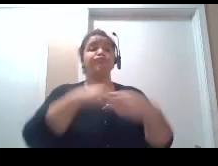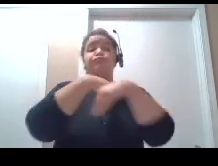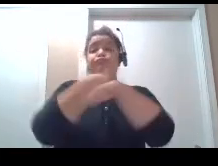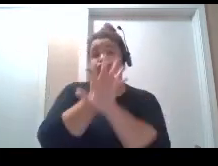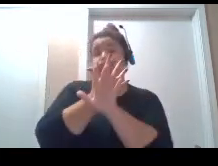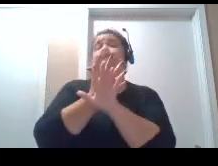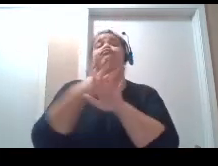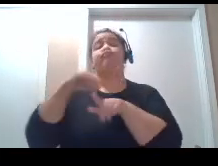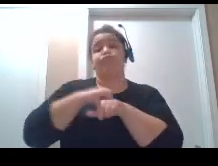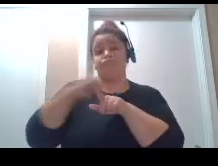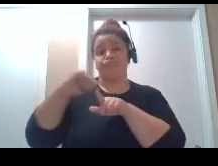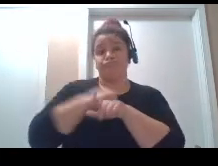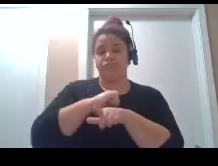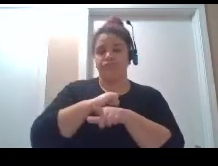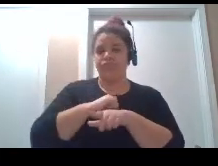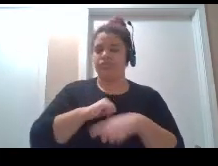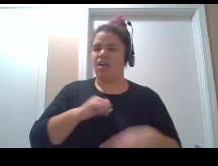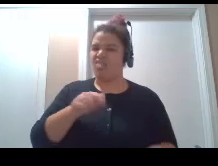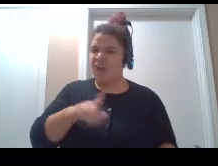on being in the actual virtual interview.